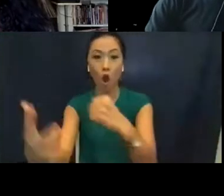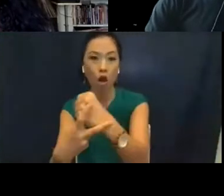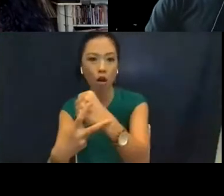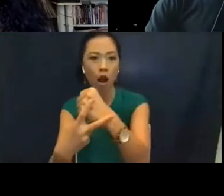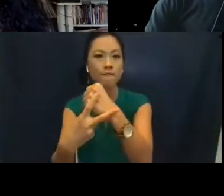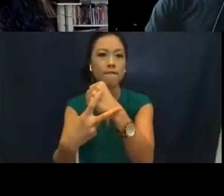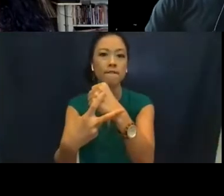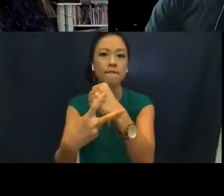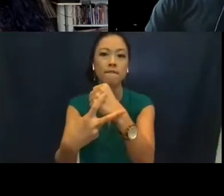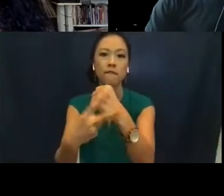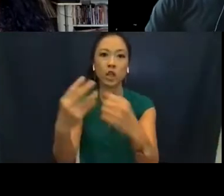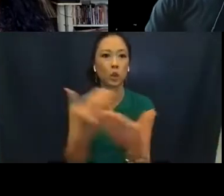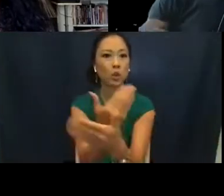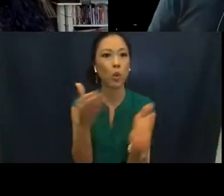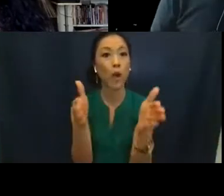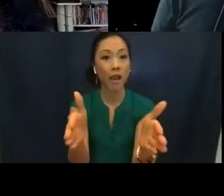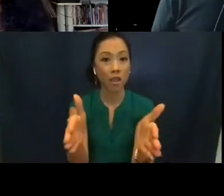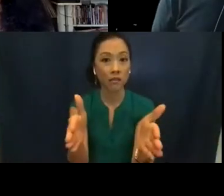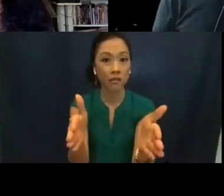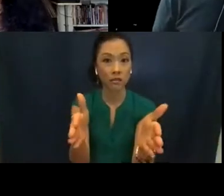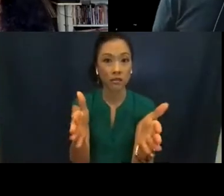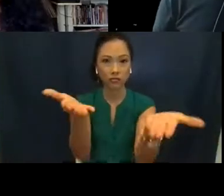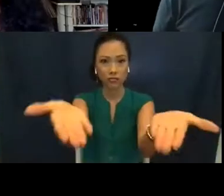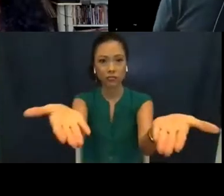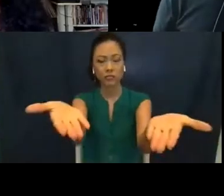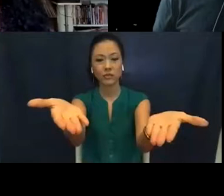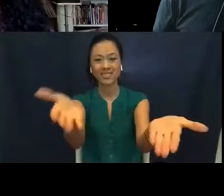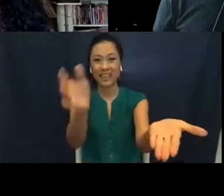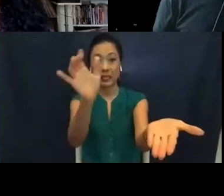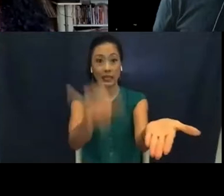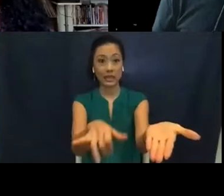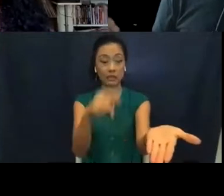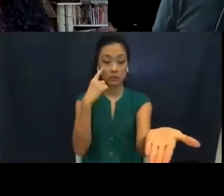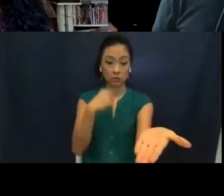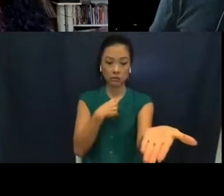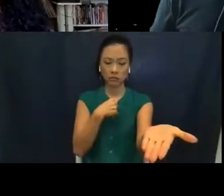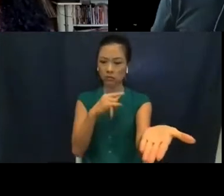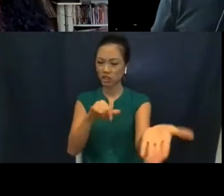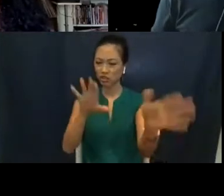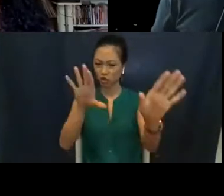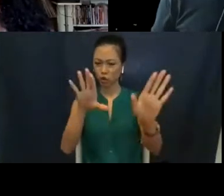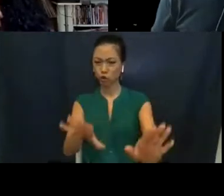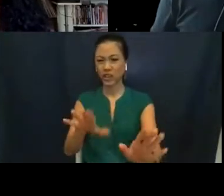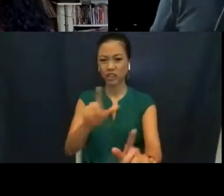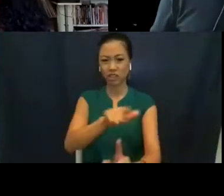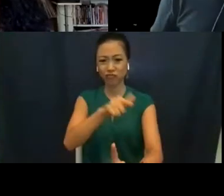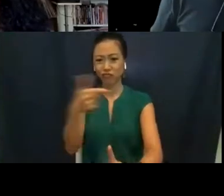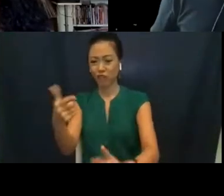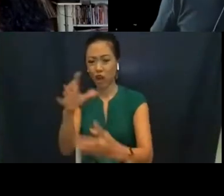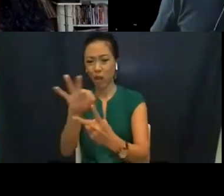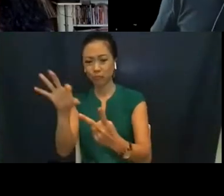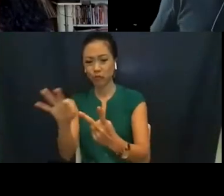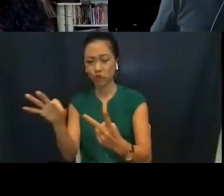I think that to me is a great alternative, not alternative, that is work. That is absolutely